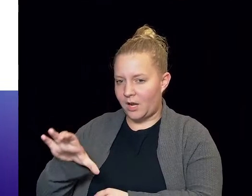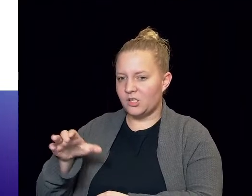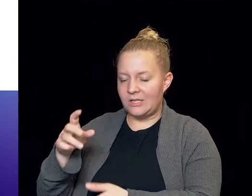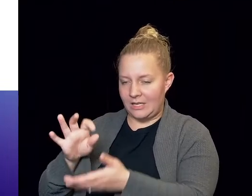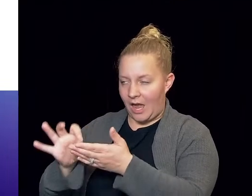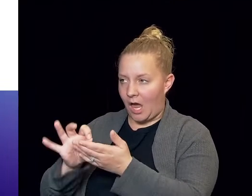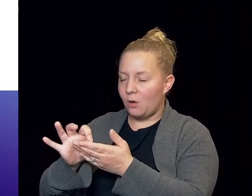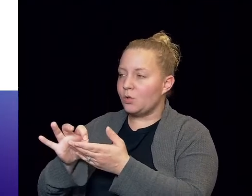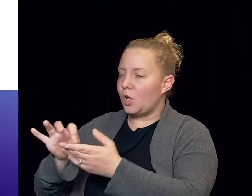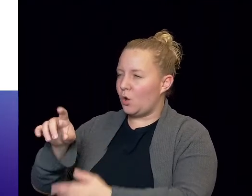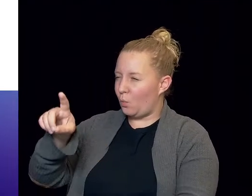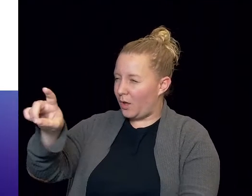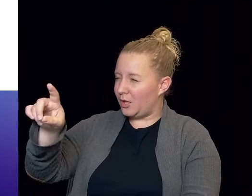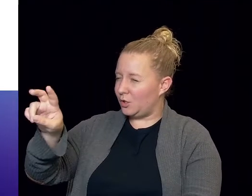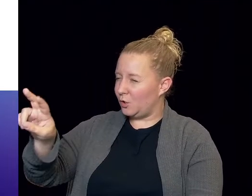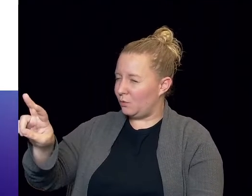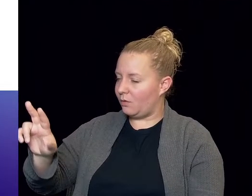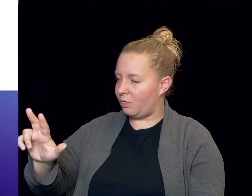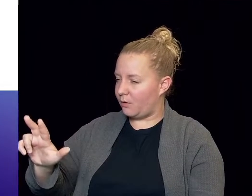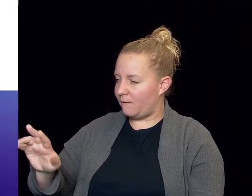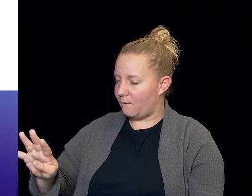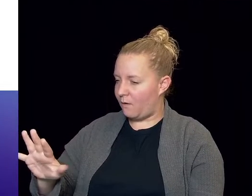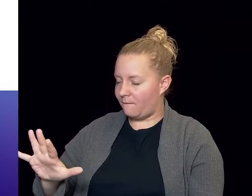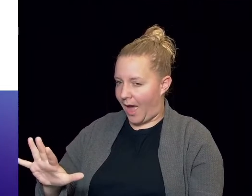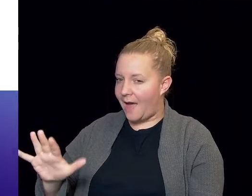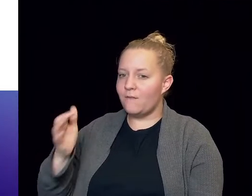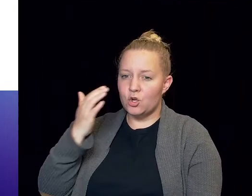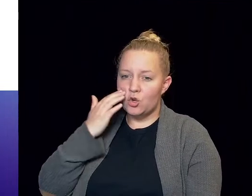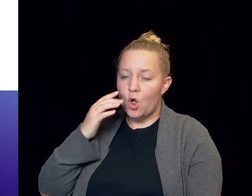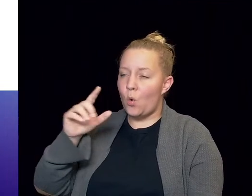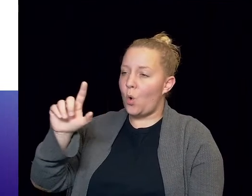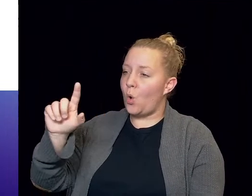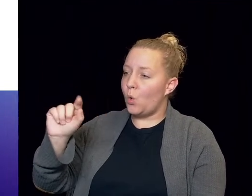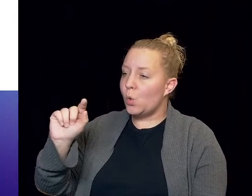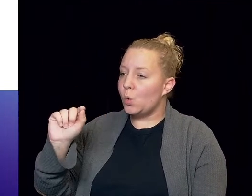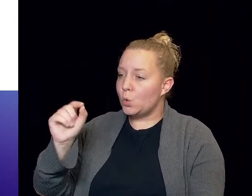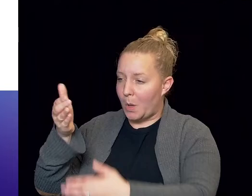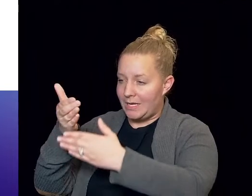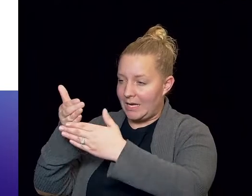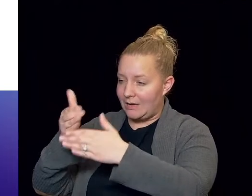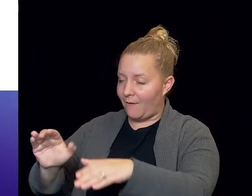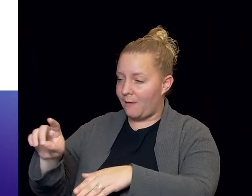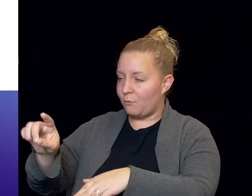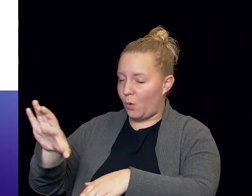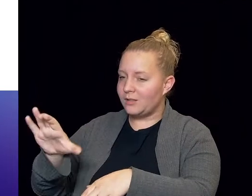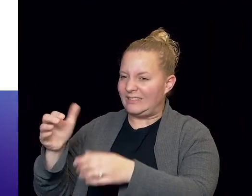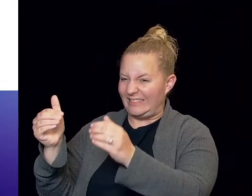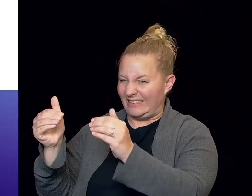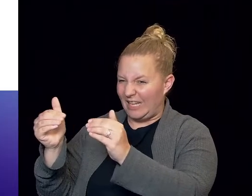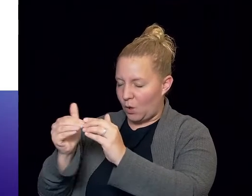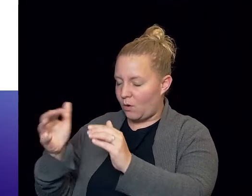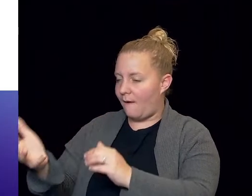3, 4, 5. So, I know that 20 goes in there 5 times. So, 5 times 20 does in fact give us